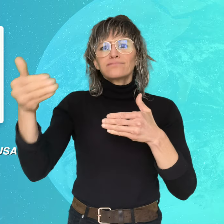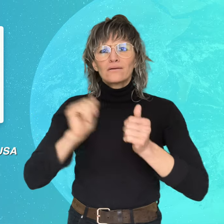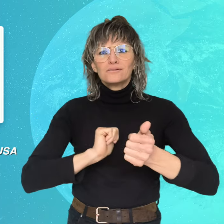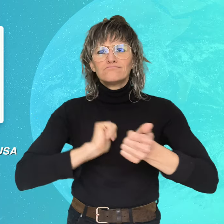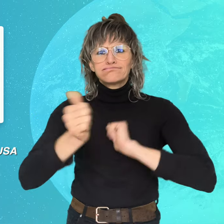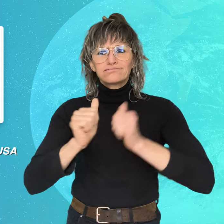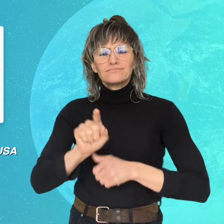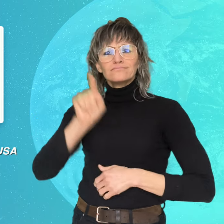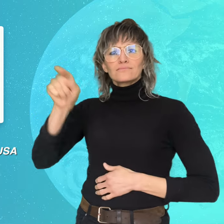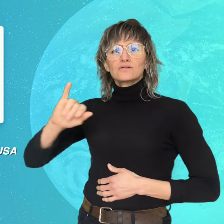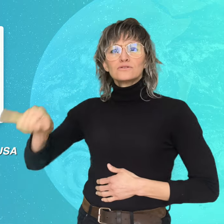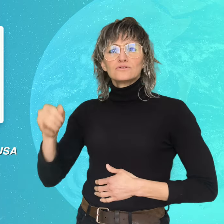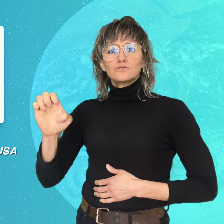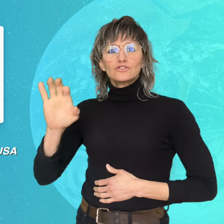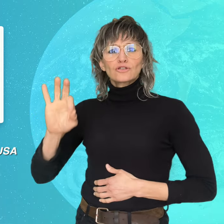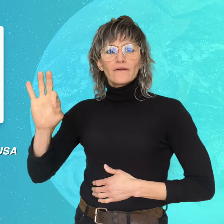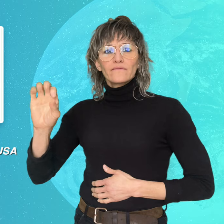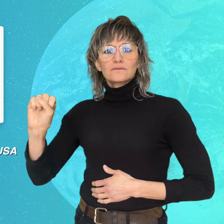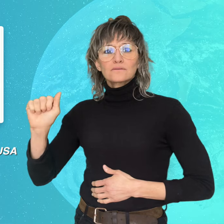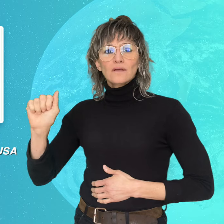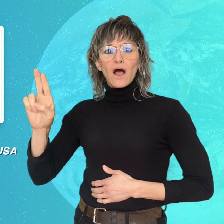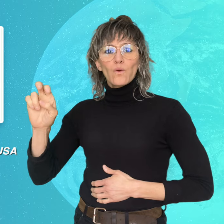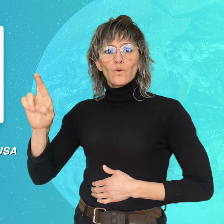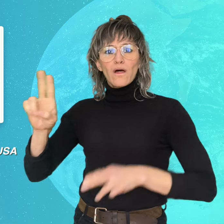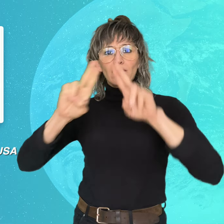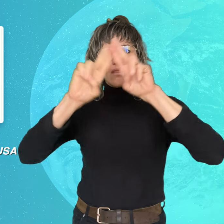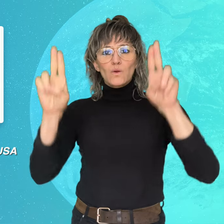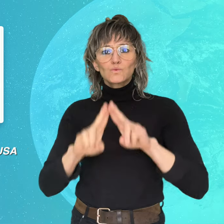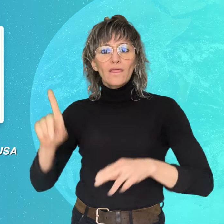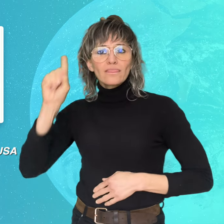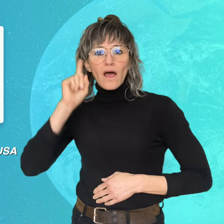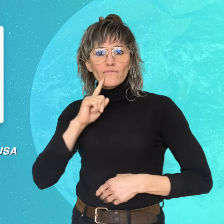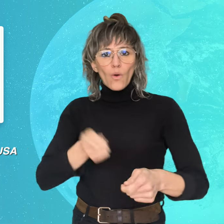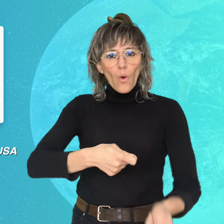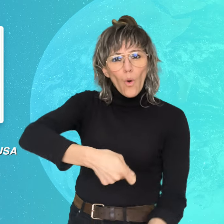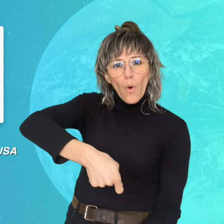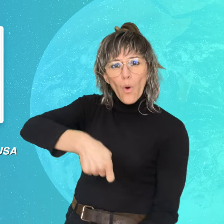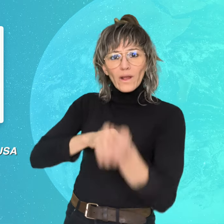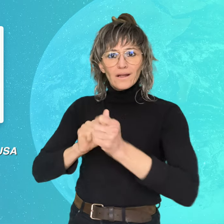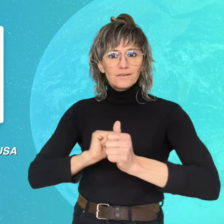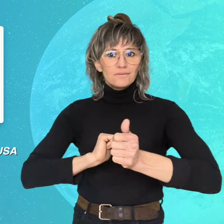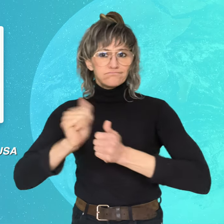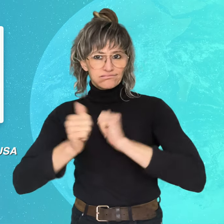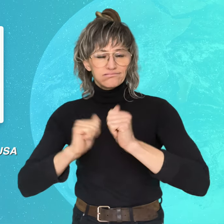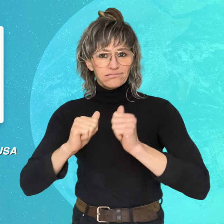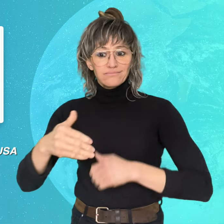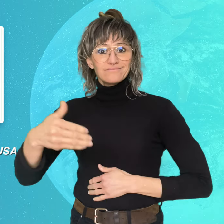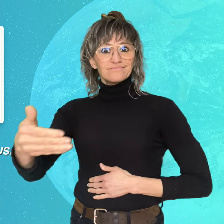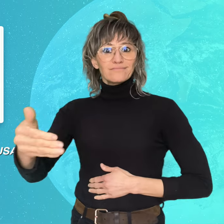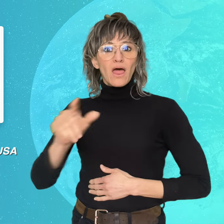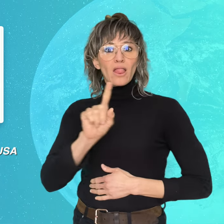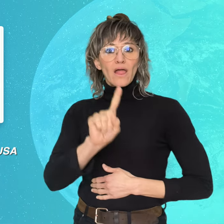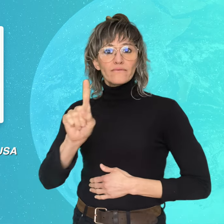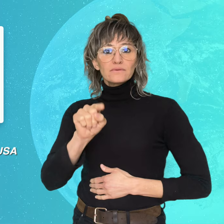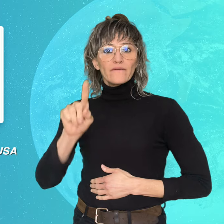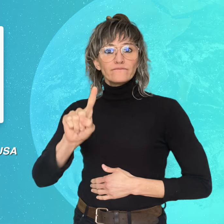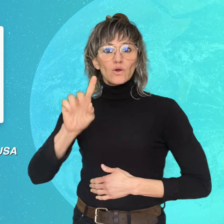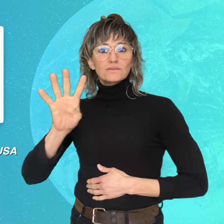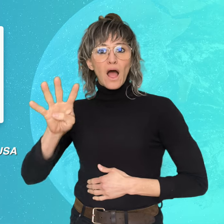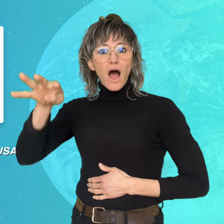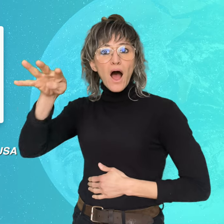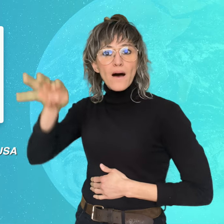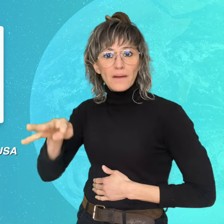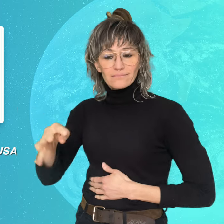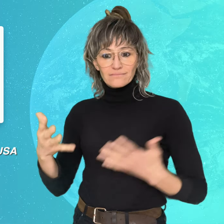Jeff Sauer International Deaf Hockey Series from 11-14 April 2024